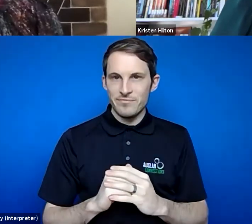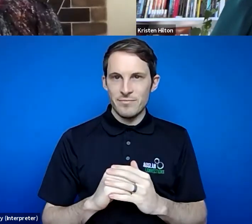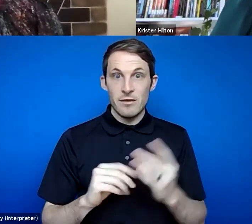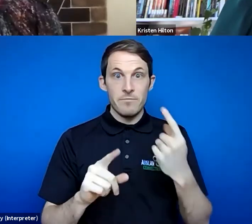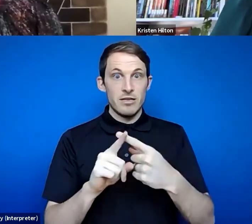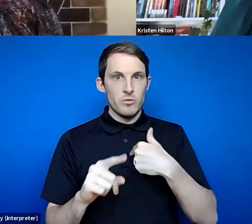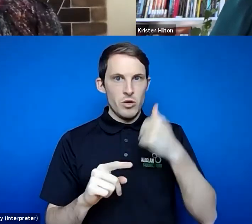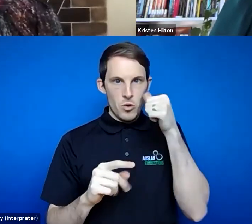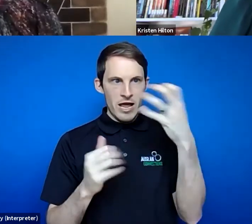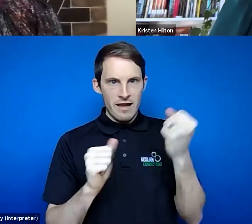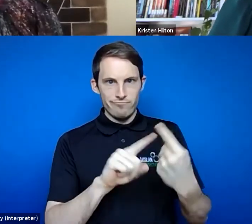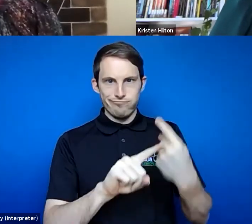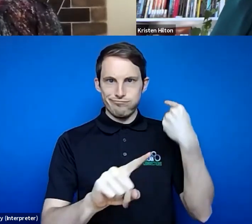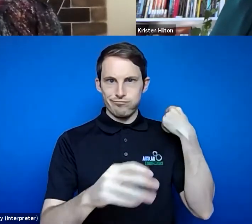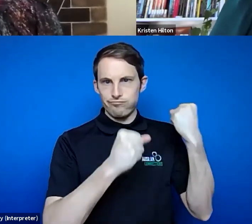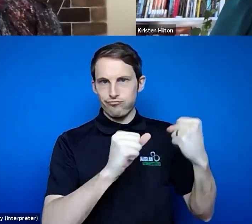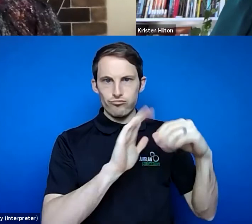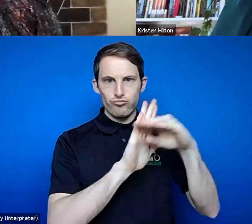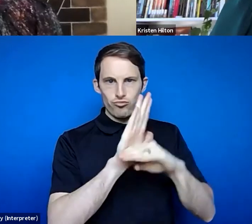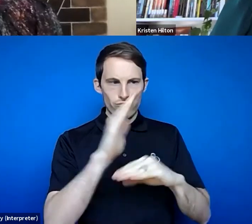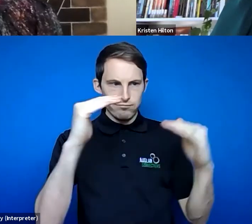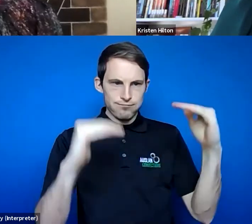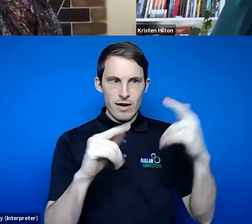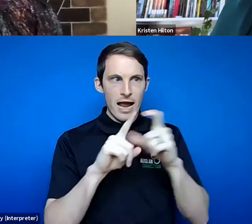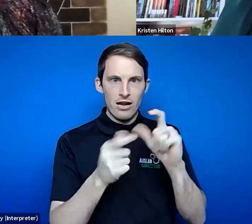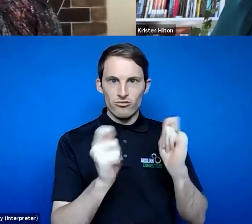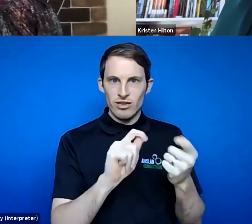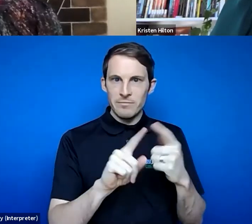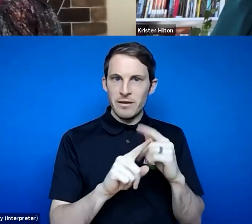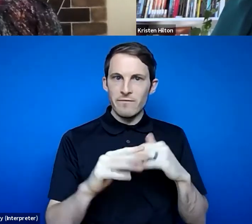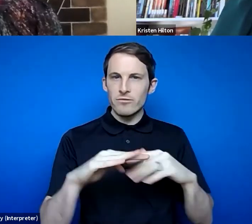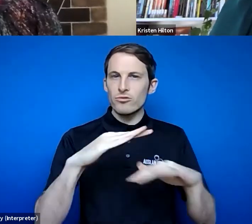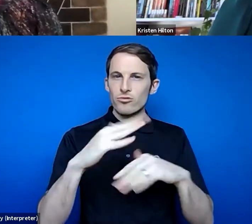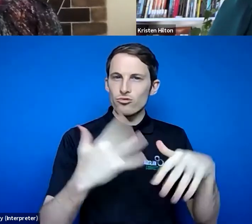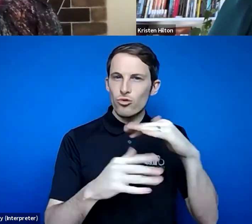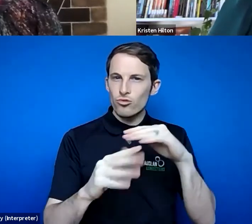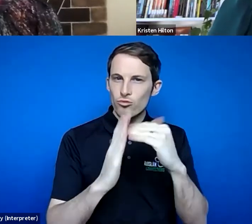hard to change, whether they are social rules or rules that make up organisations or rules